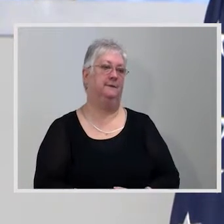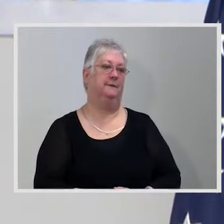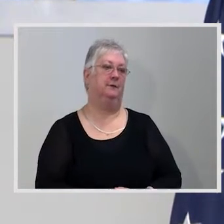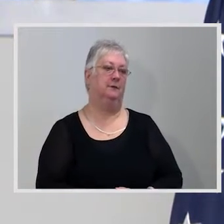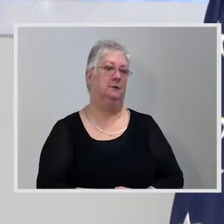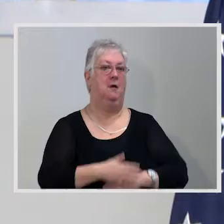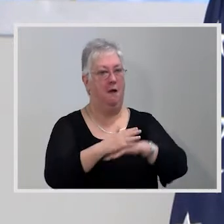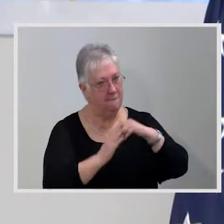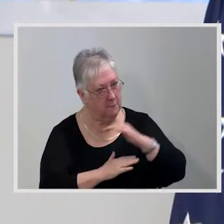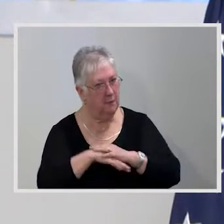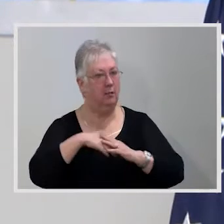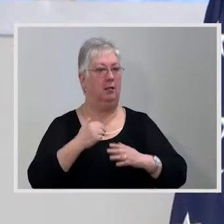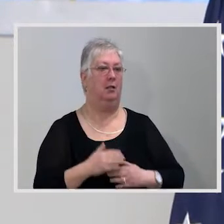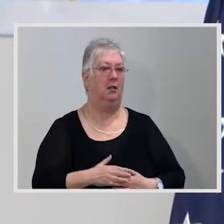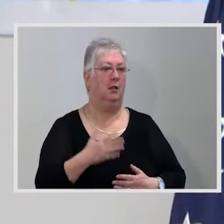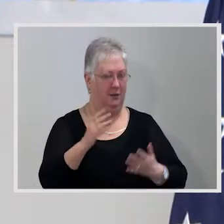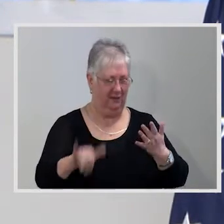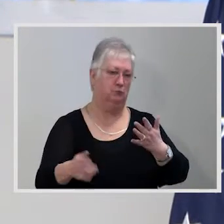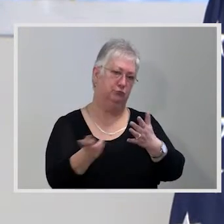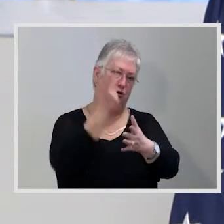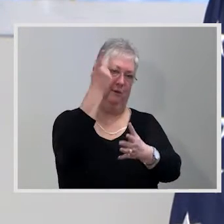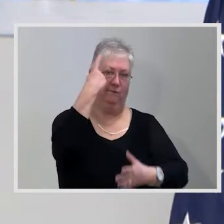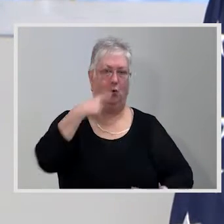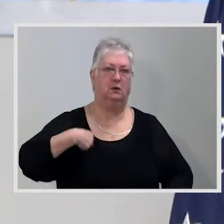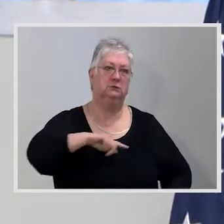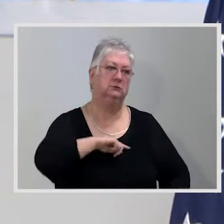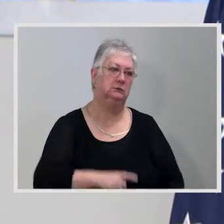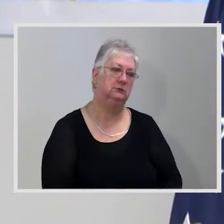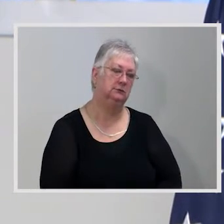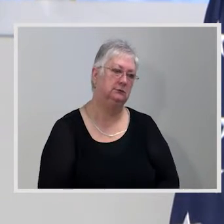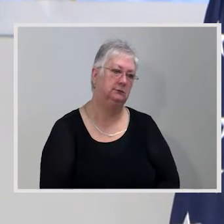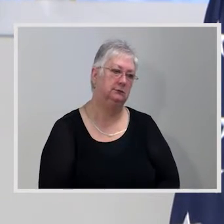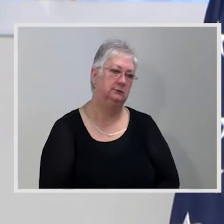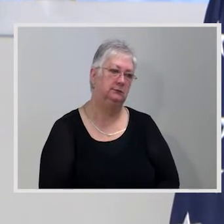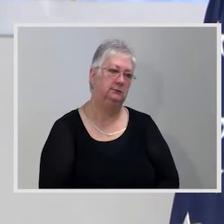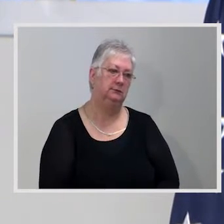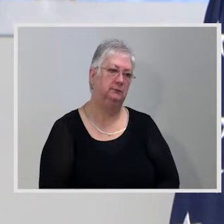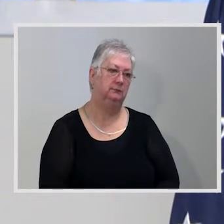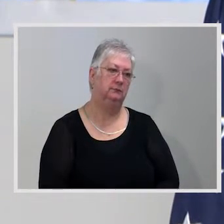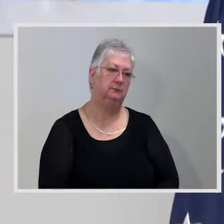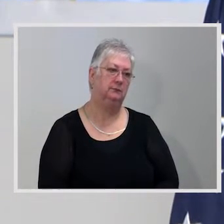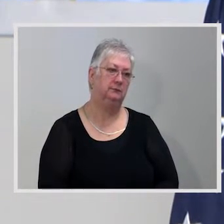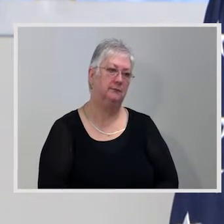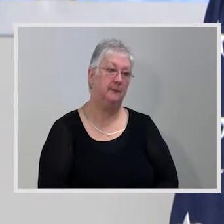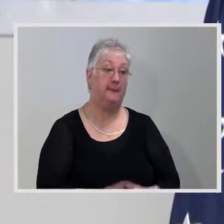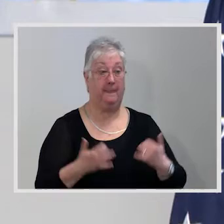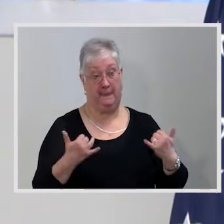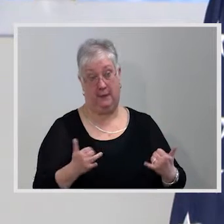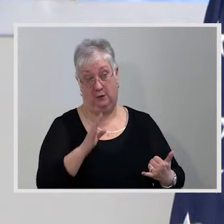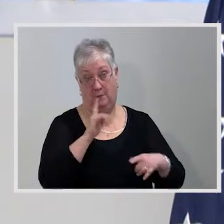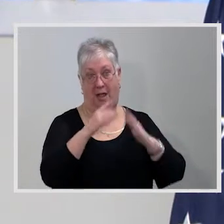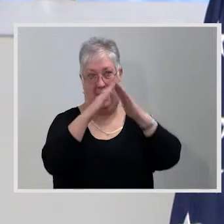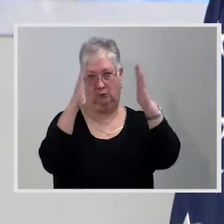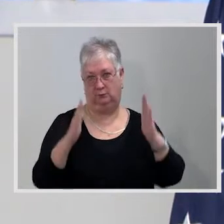US AS WE MOVE FORWARD IN THIS BUDGET PLANNING YEAR. IN THE SPACE OF HOUSING, THIS IS ONE OF THE THINGS THAT WE HEAR